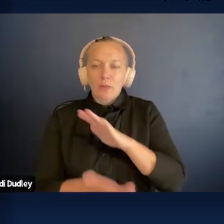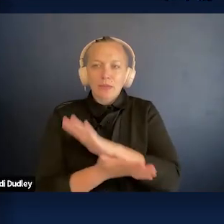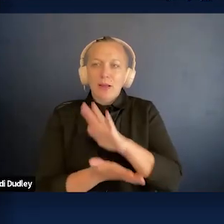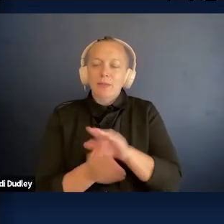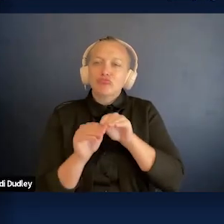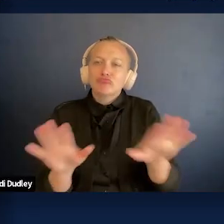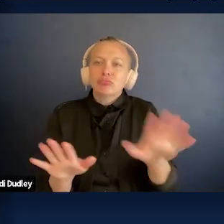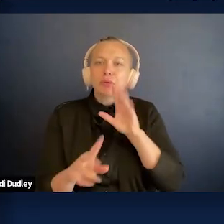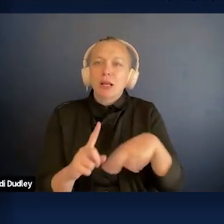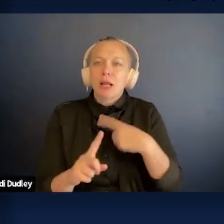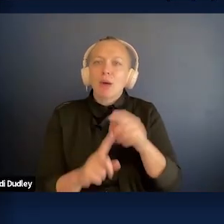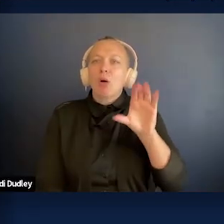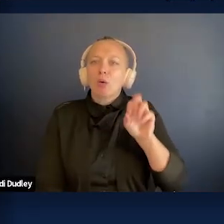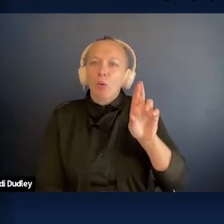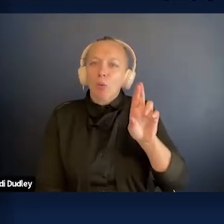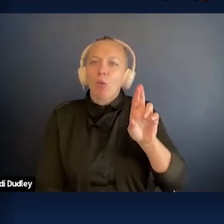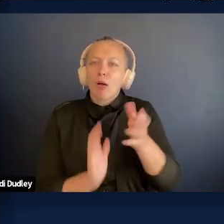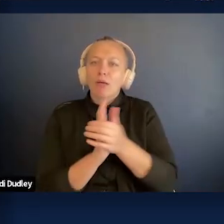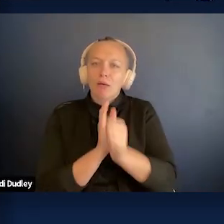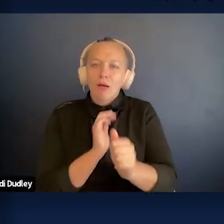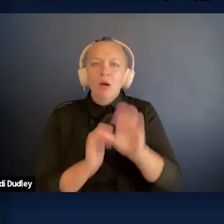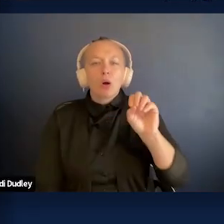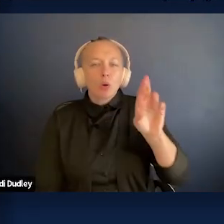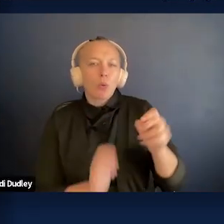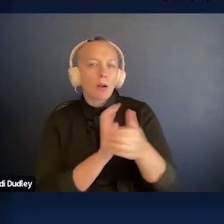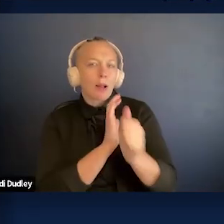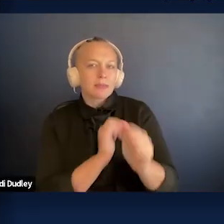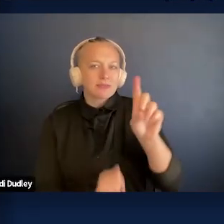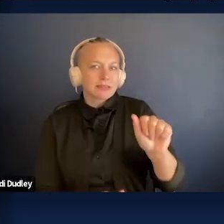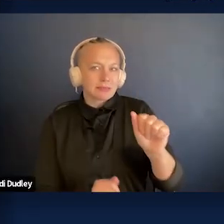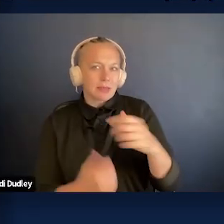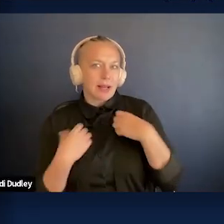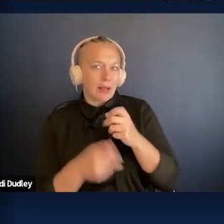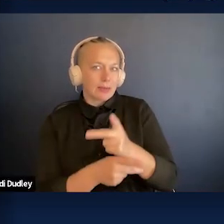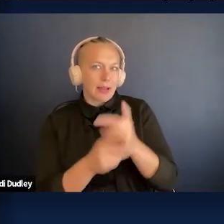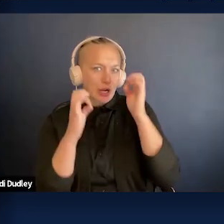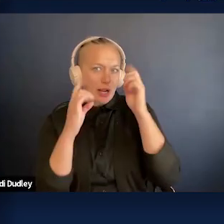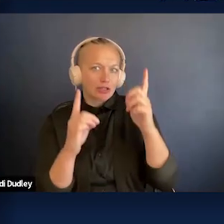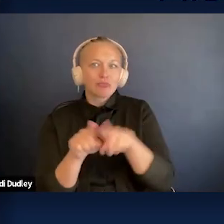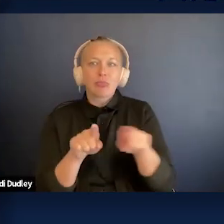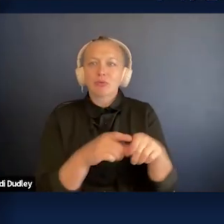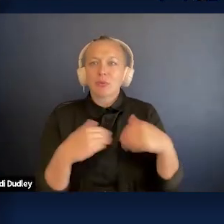This slide shows the title page of the document, as well as six competencies covered. There's also 49 sub-competencies.